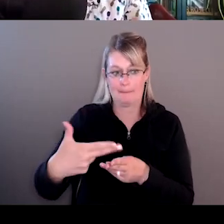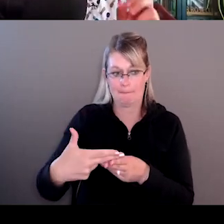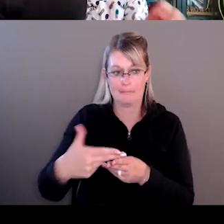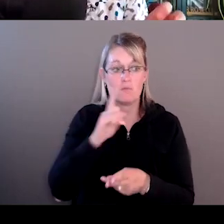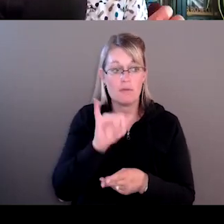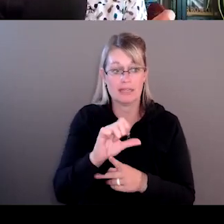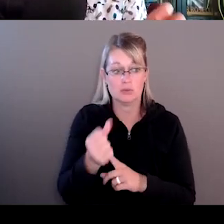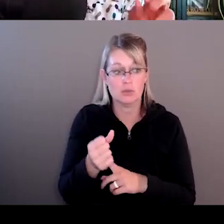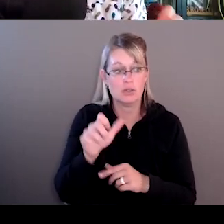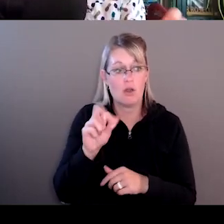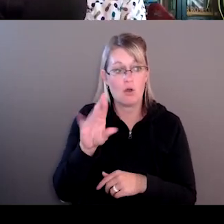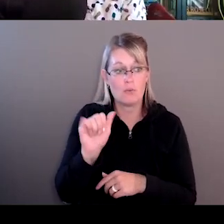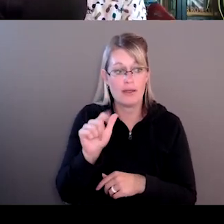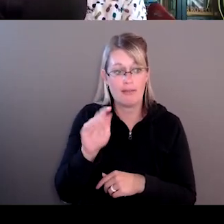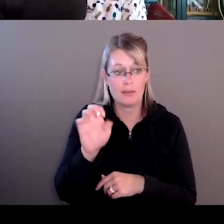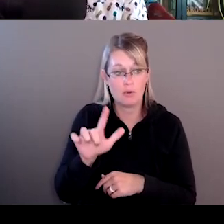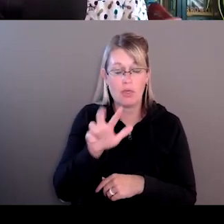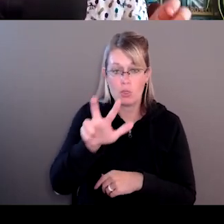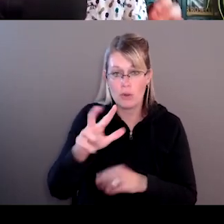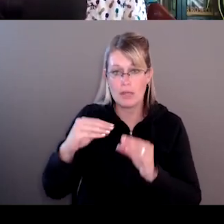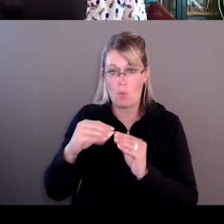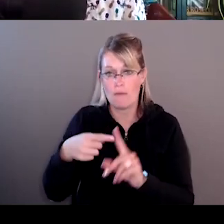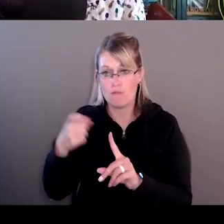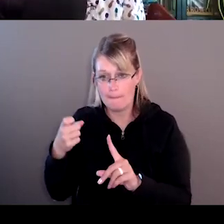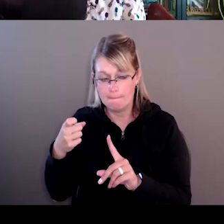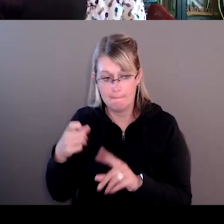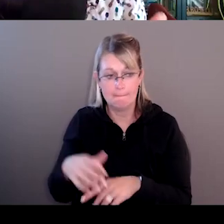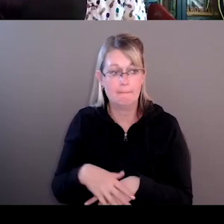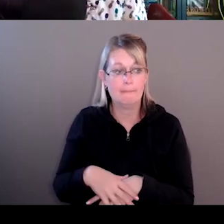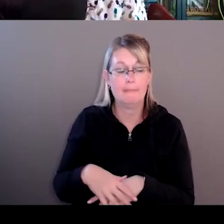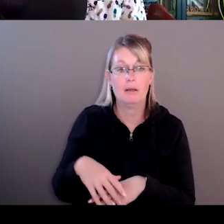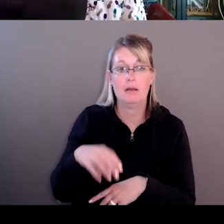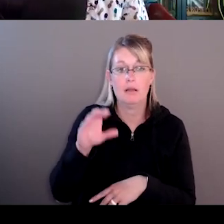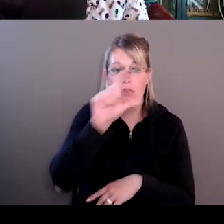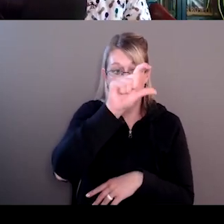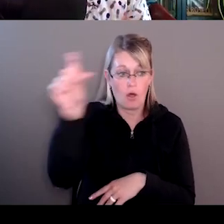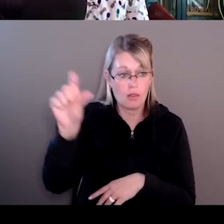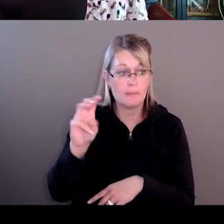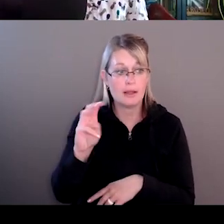though ARIA label is three more from some of the column header is Mary Shelley, combine those,